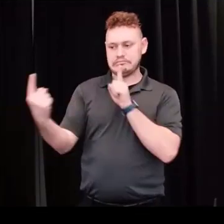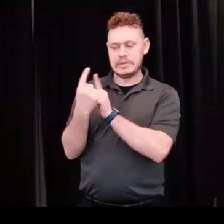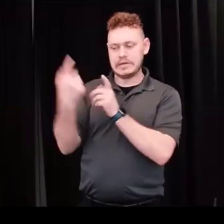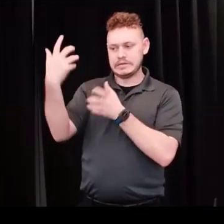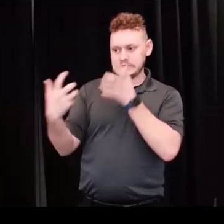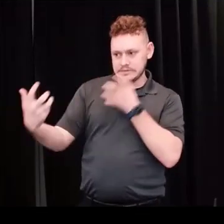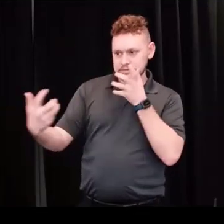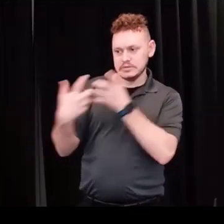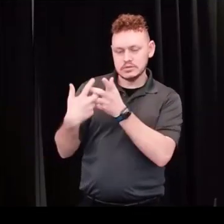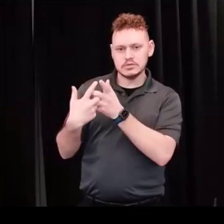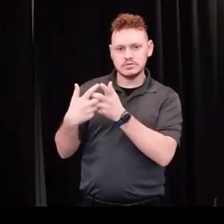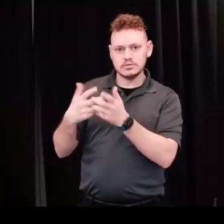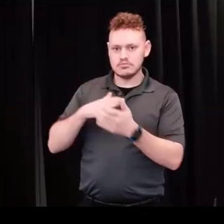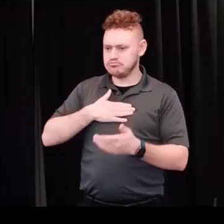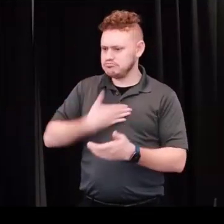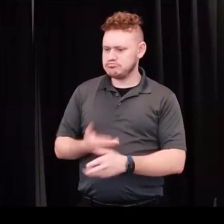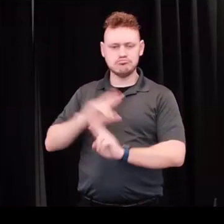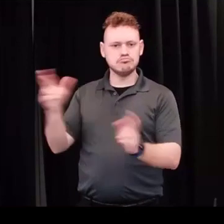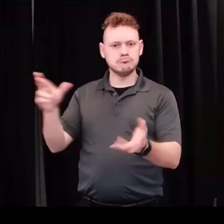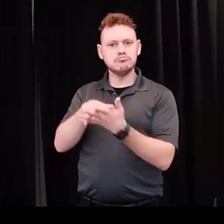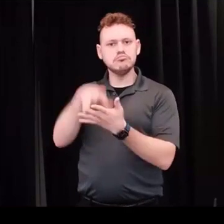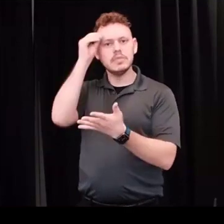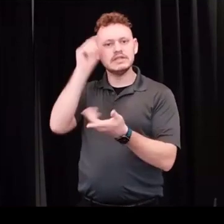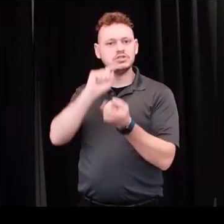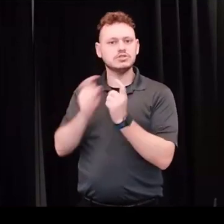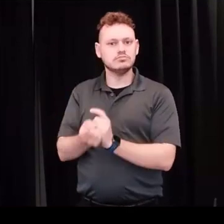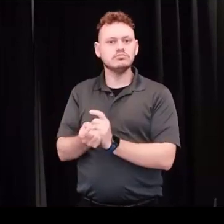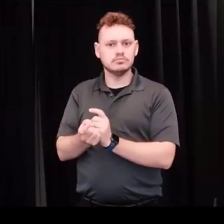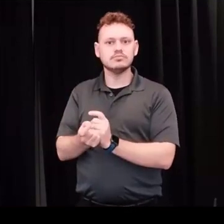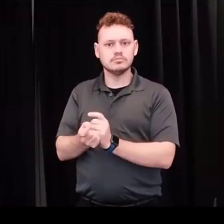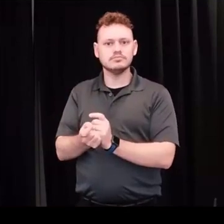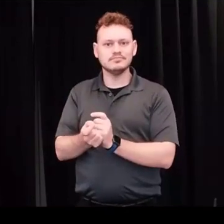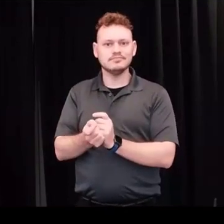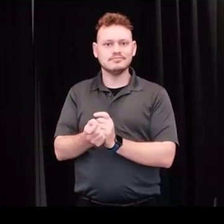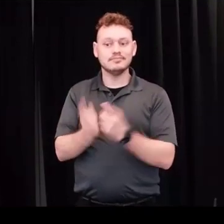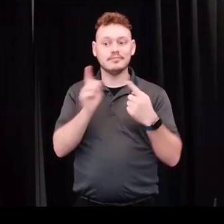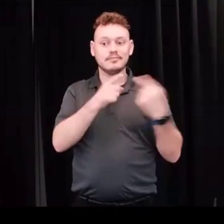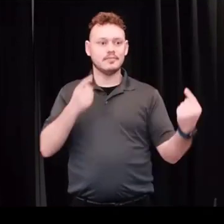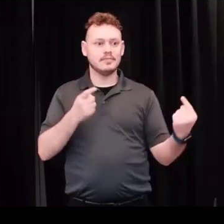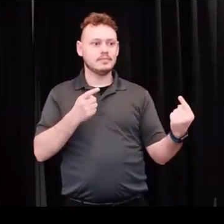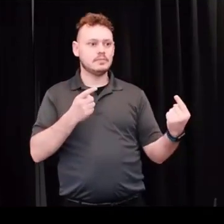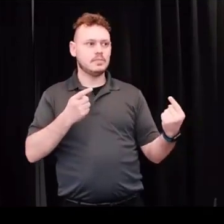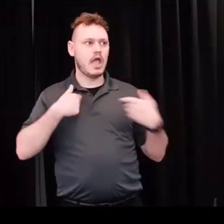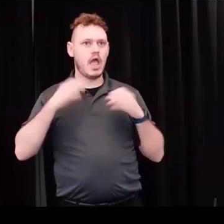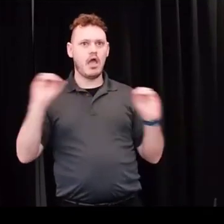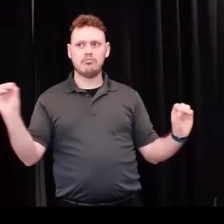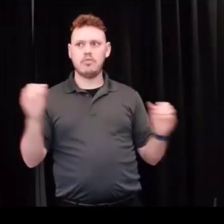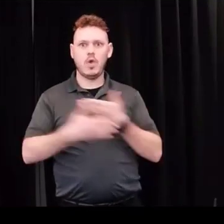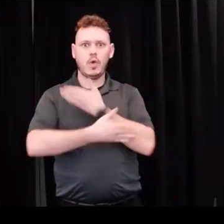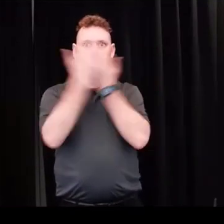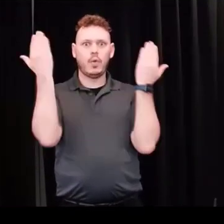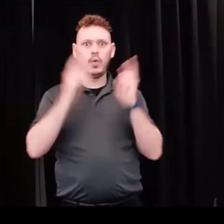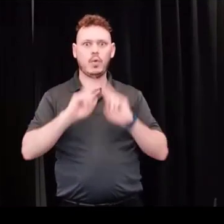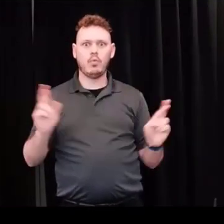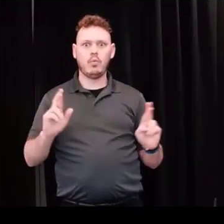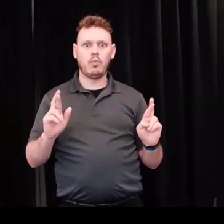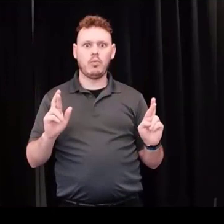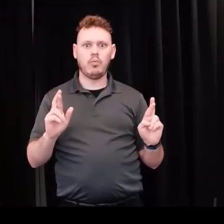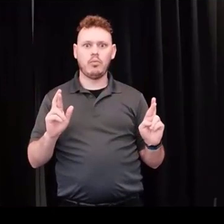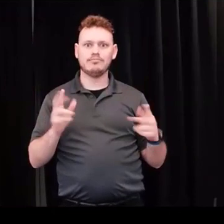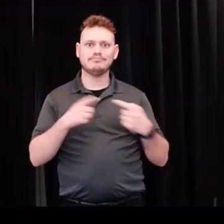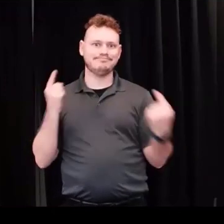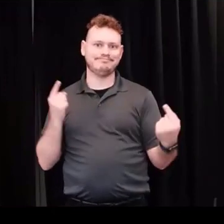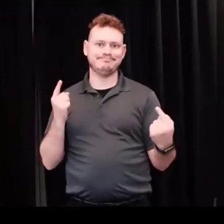I'm ready, willing, and able to listen as opposed to not being prepared at all. This, number six